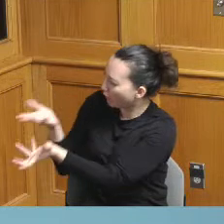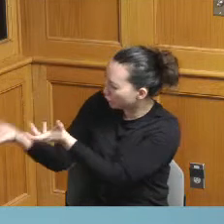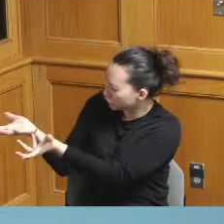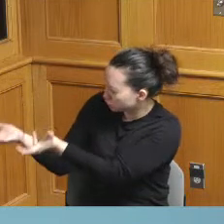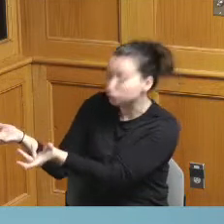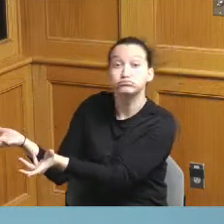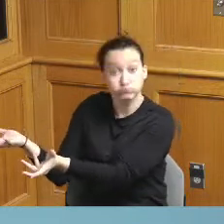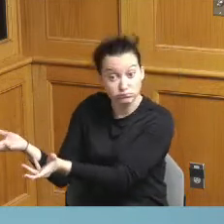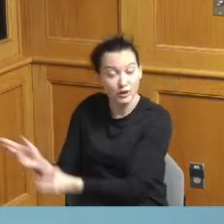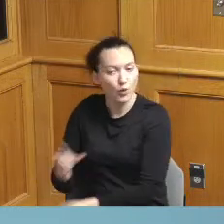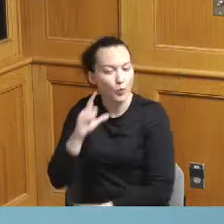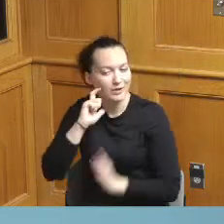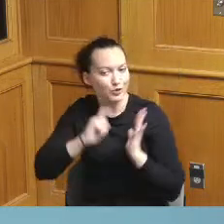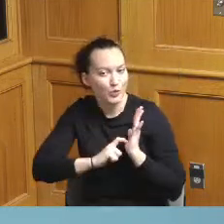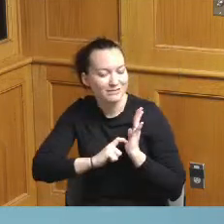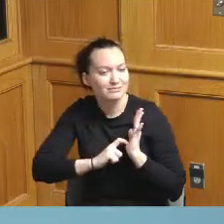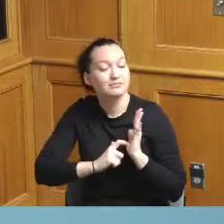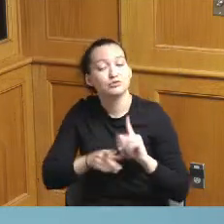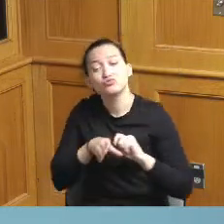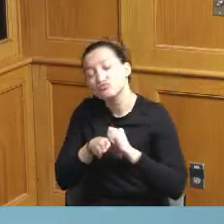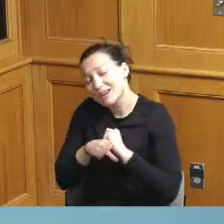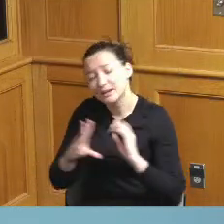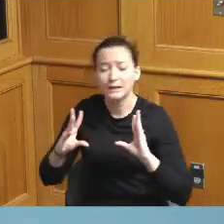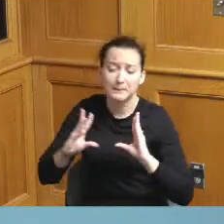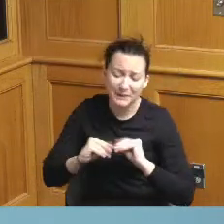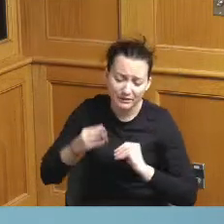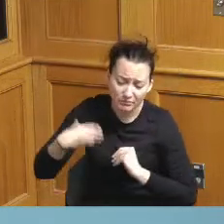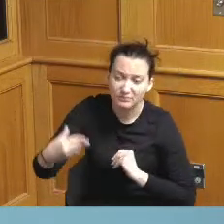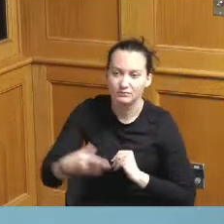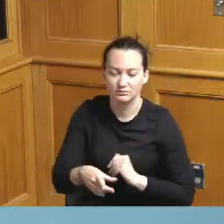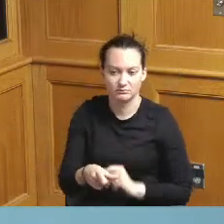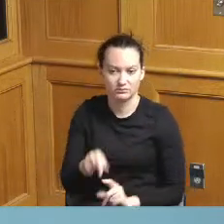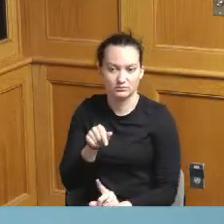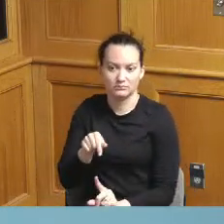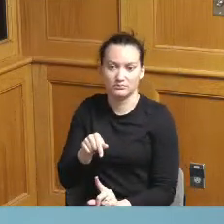that we are seeing with regards to training and meetings is that there really is a return and